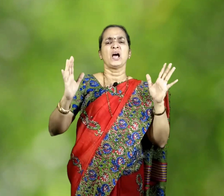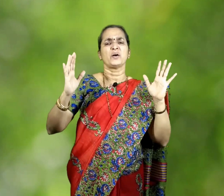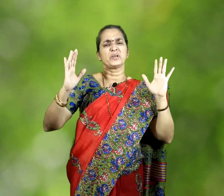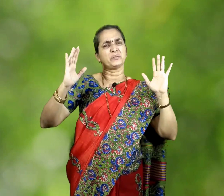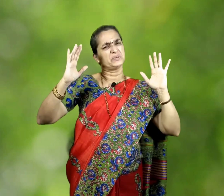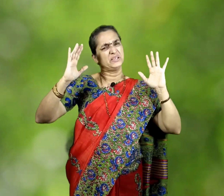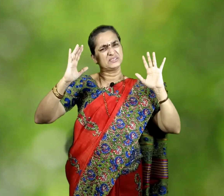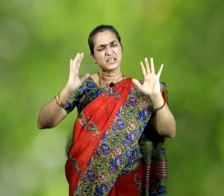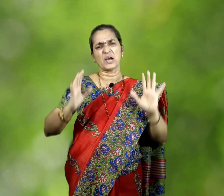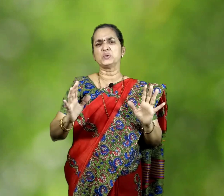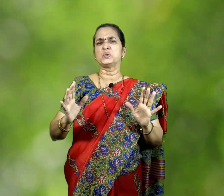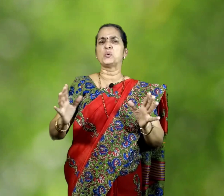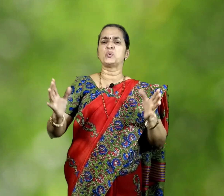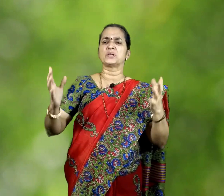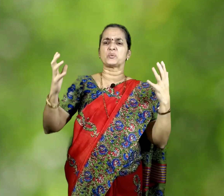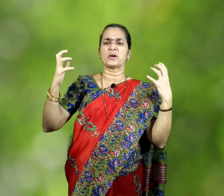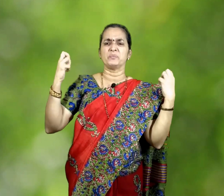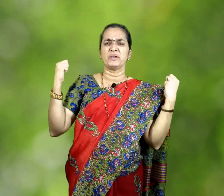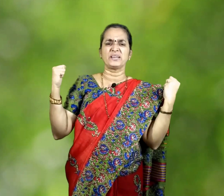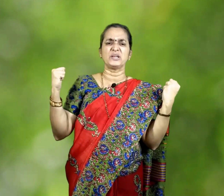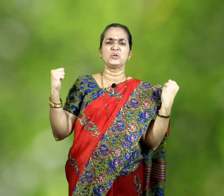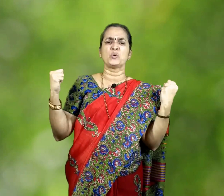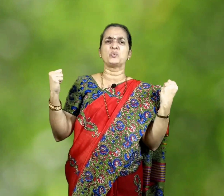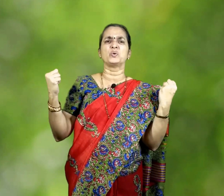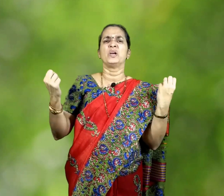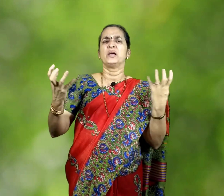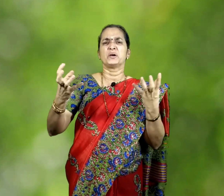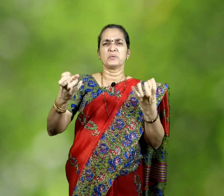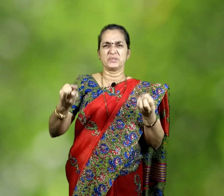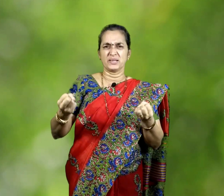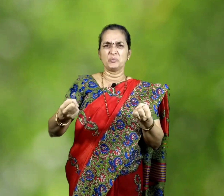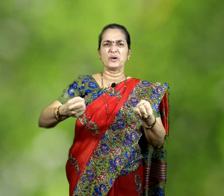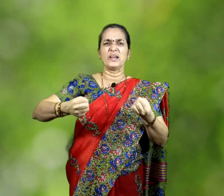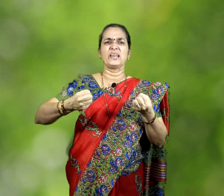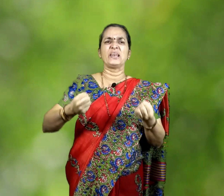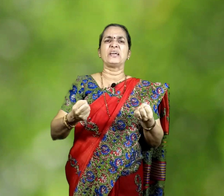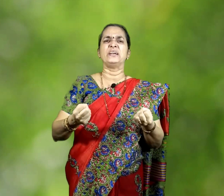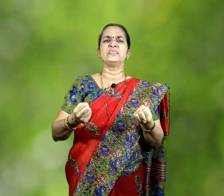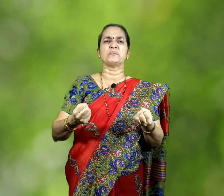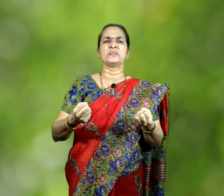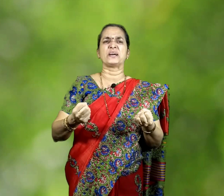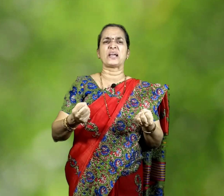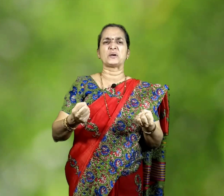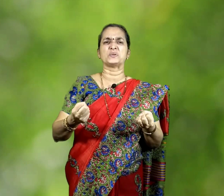For several months, he will still suffer from Muscle cramps Body pain ,